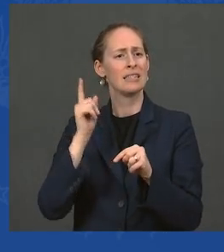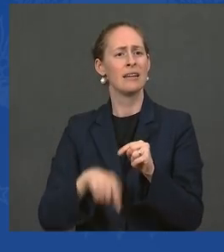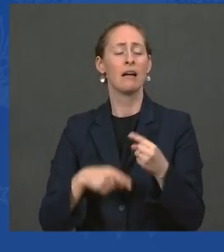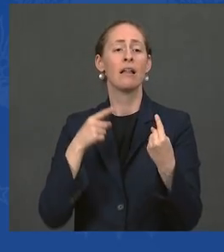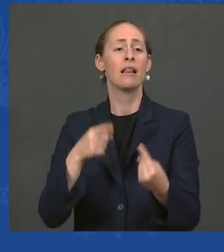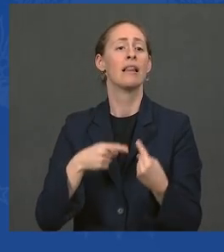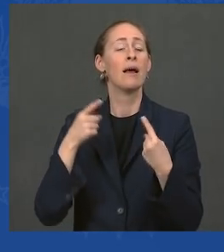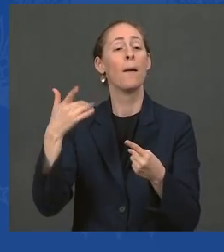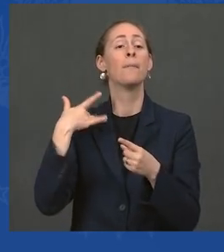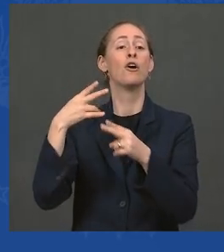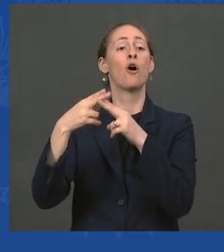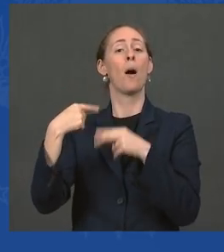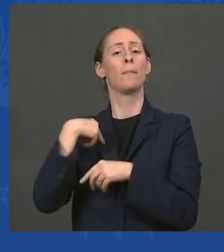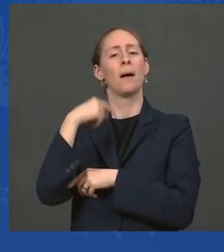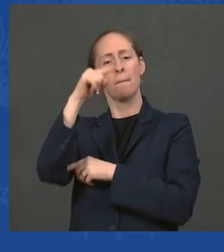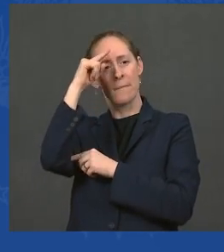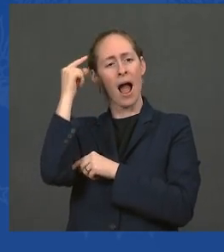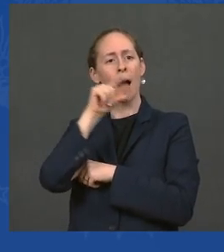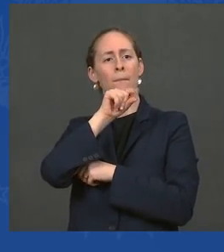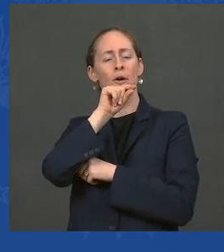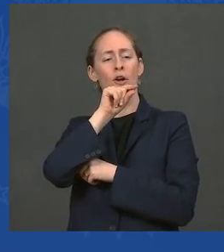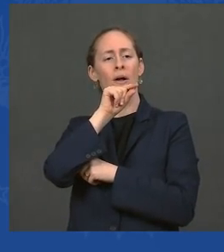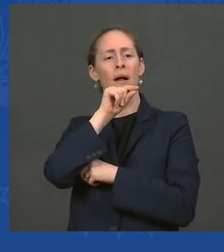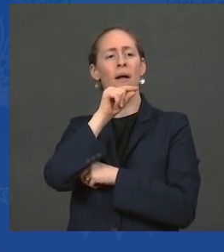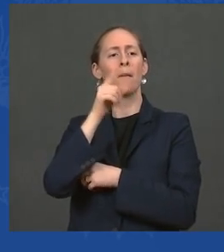It was, "Bi-bi-bi-blackbird." It wasn't meant as a compliment.